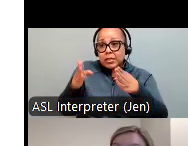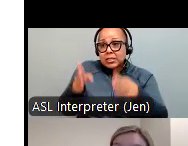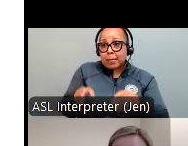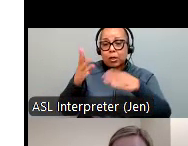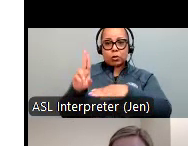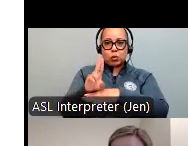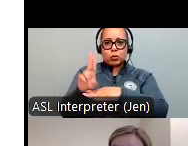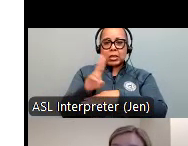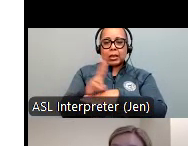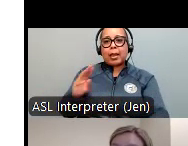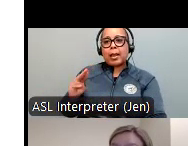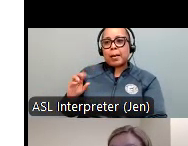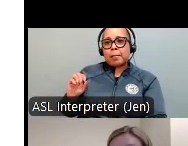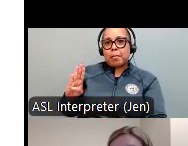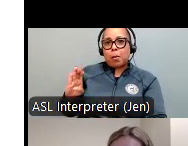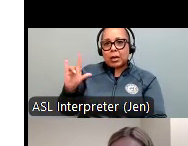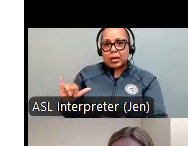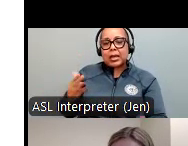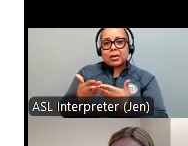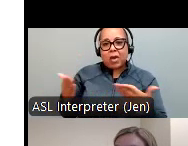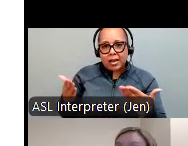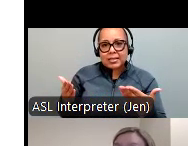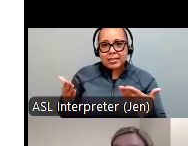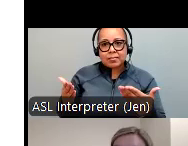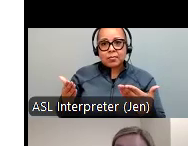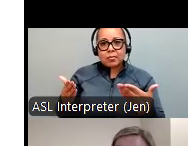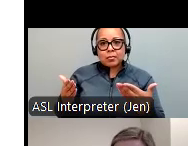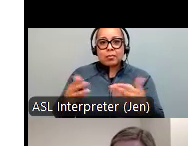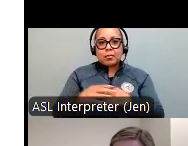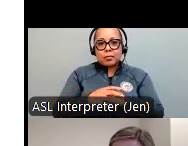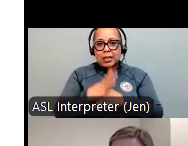mobility device, and isn't able to use both the mobility device and carry their plate at the